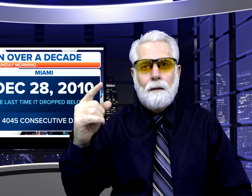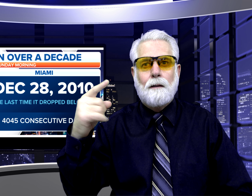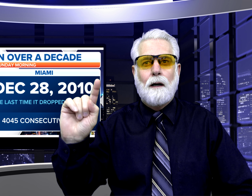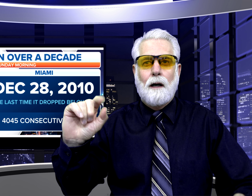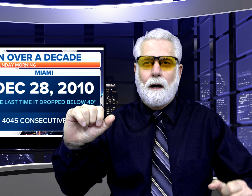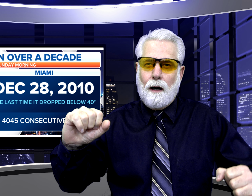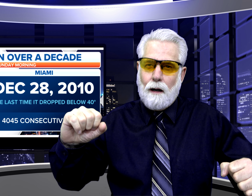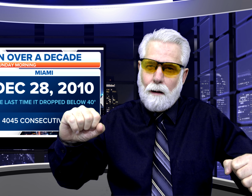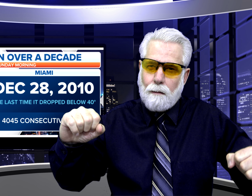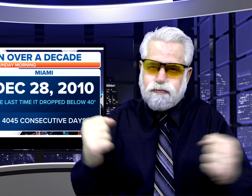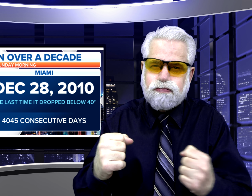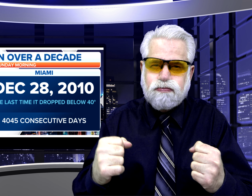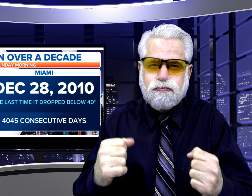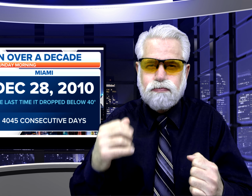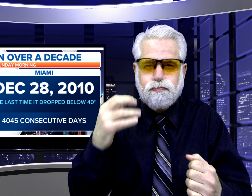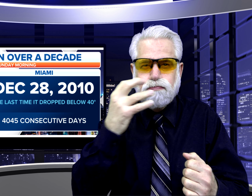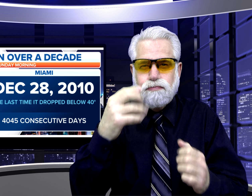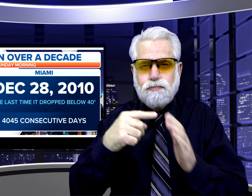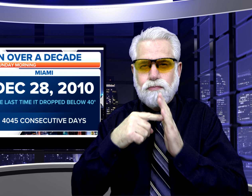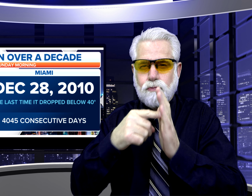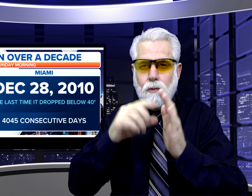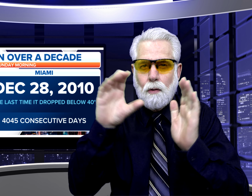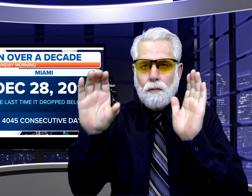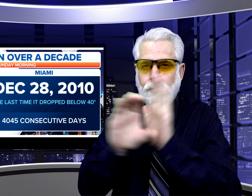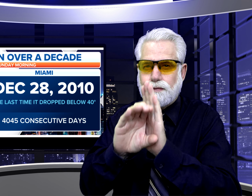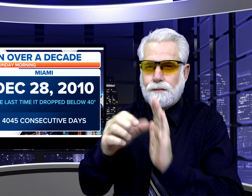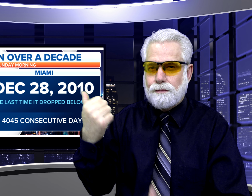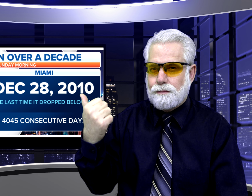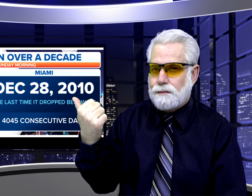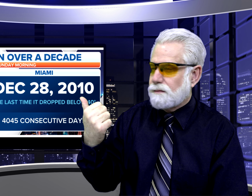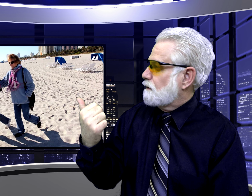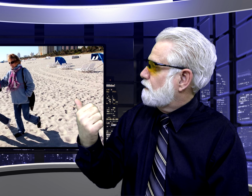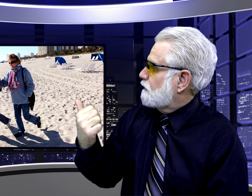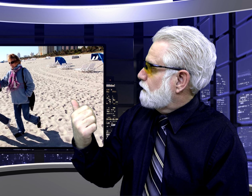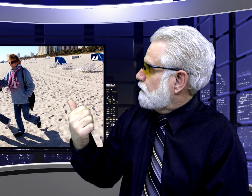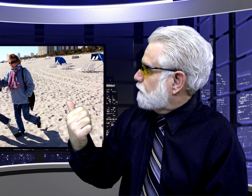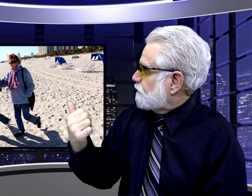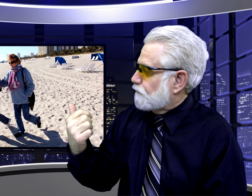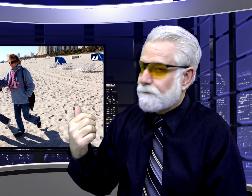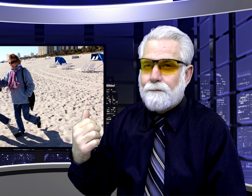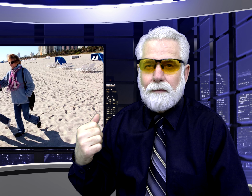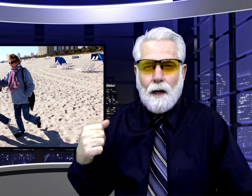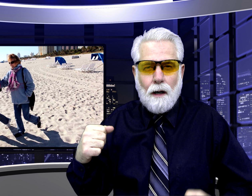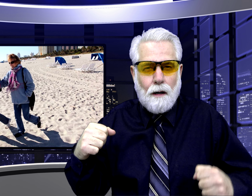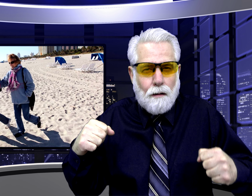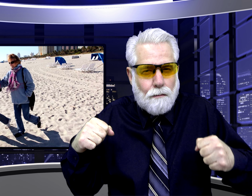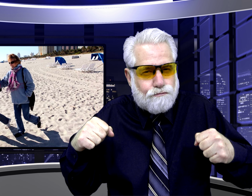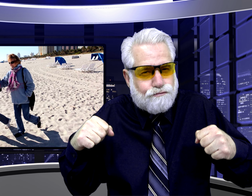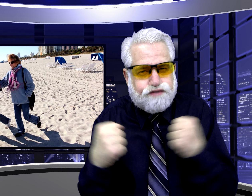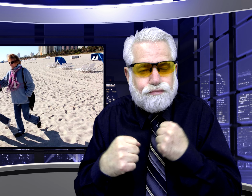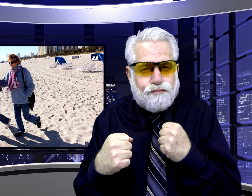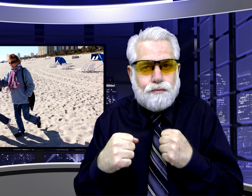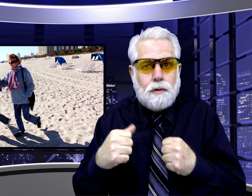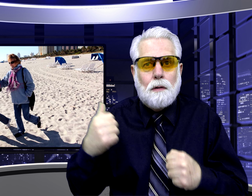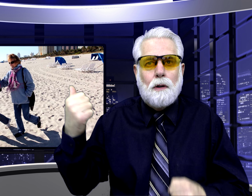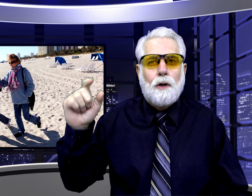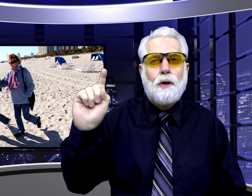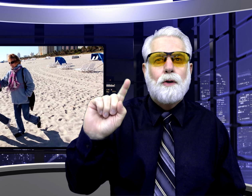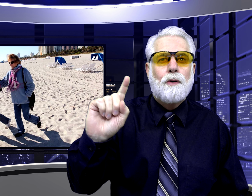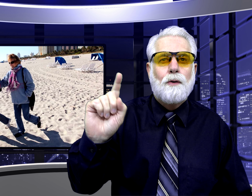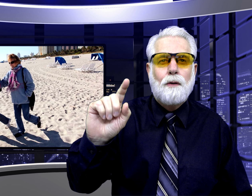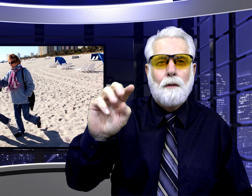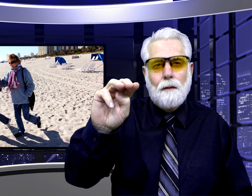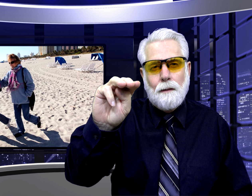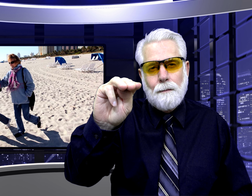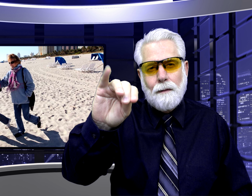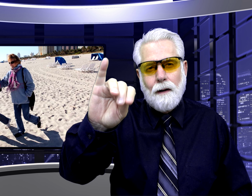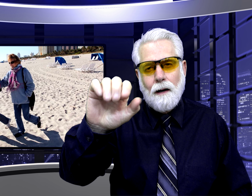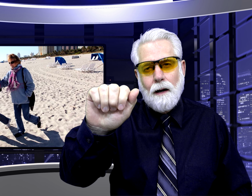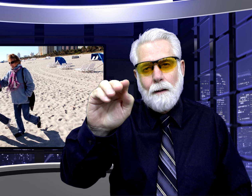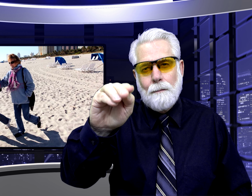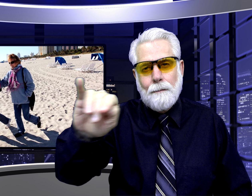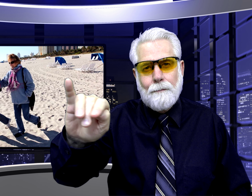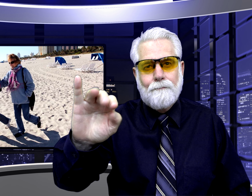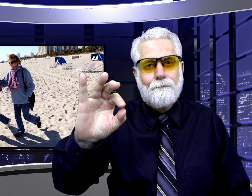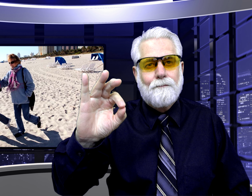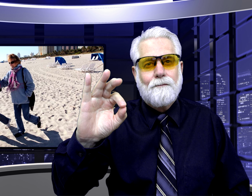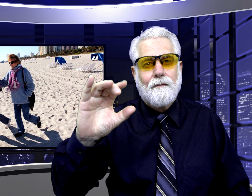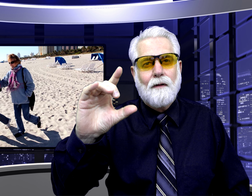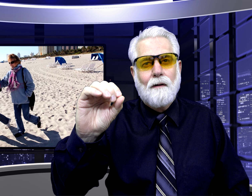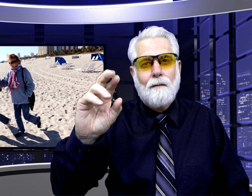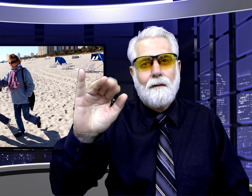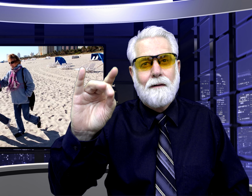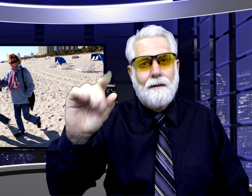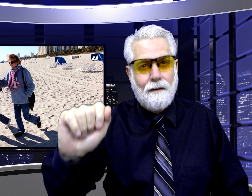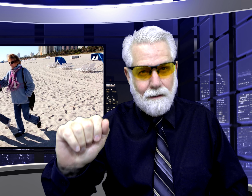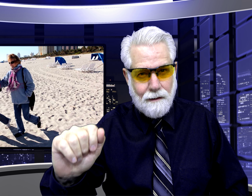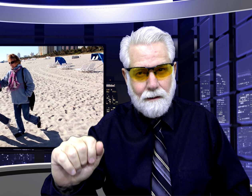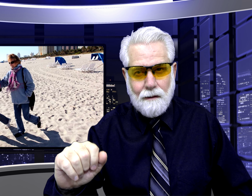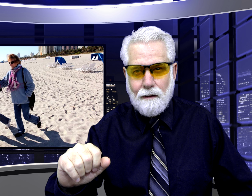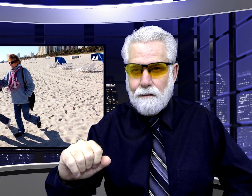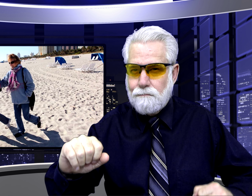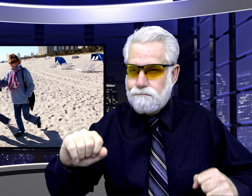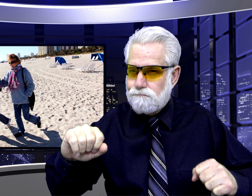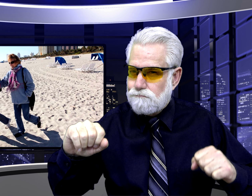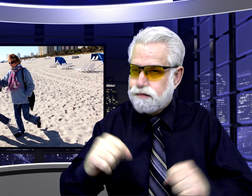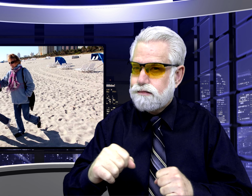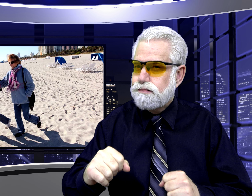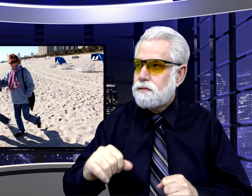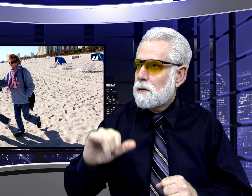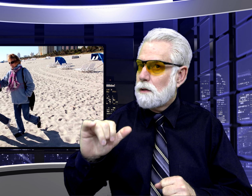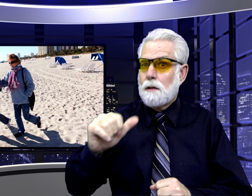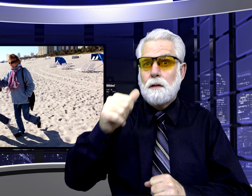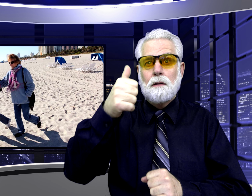Let me show you a picture…,,COLD! Where? Miami, Florida ….